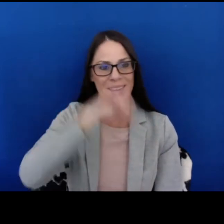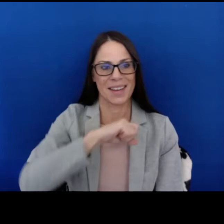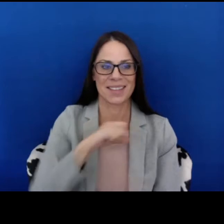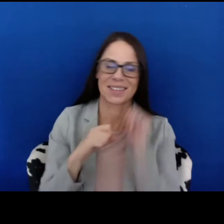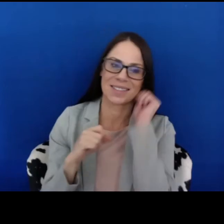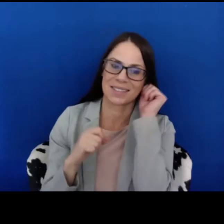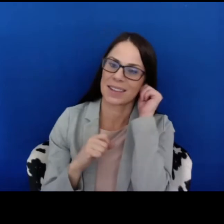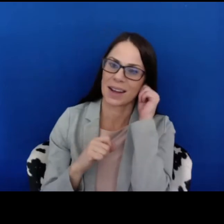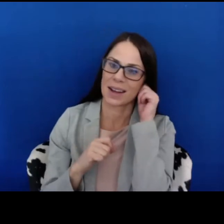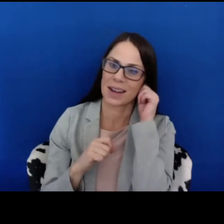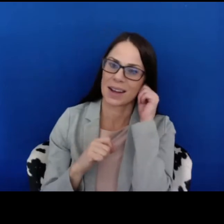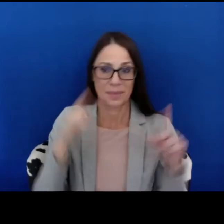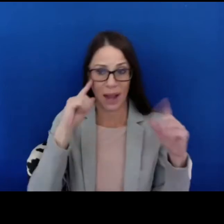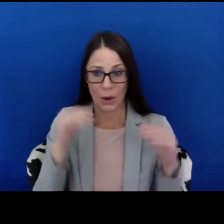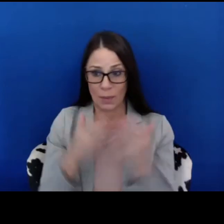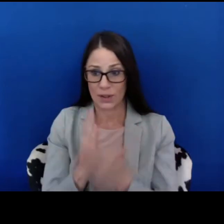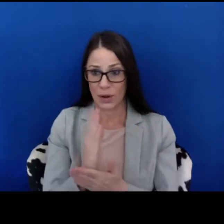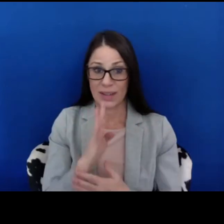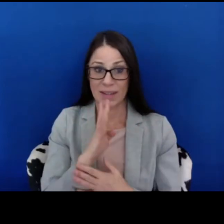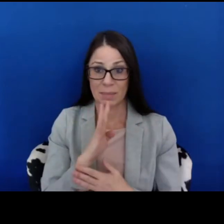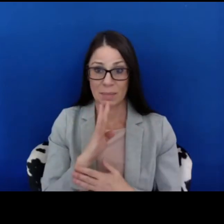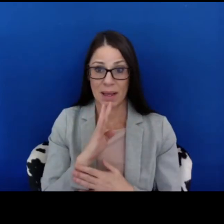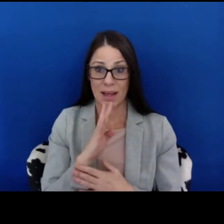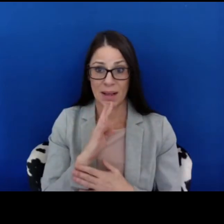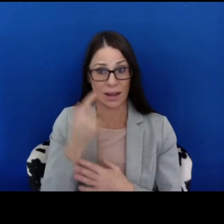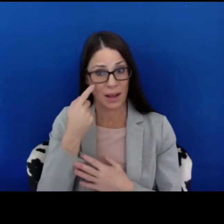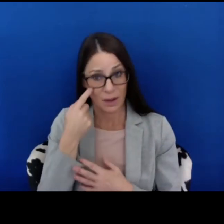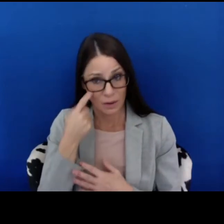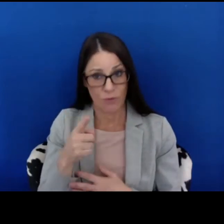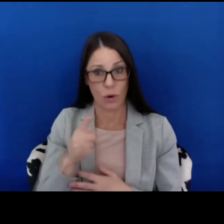15:49:17 I hope it's alright to speak on behalf of all of our speakers and say, Please, you